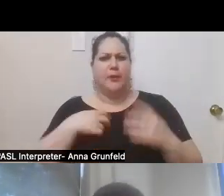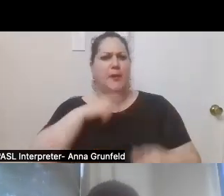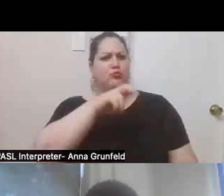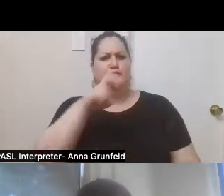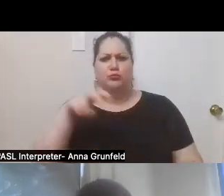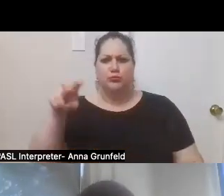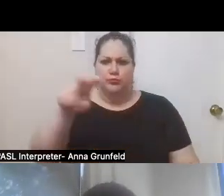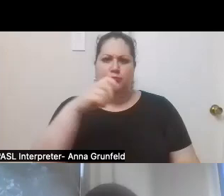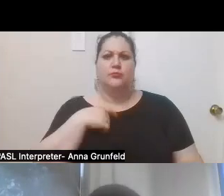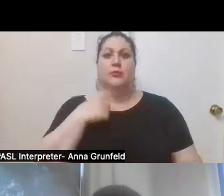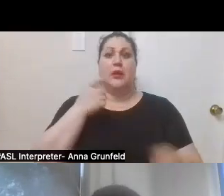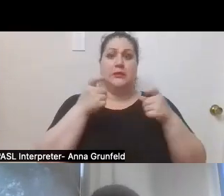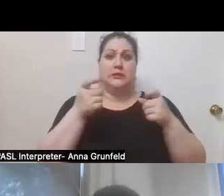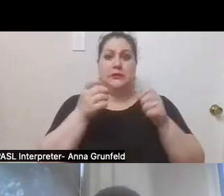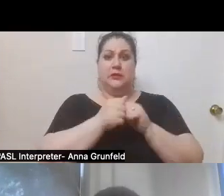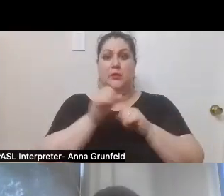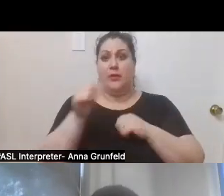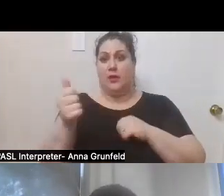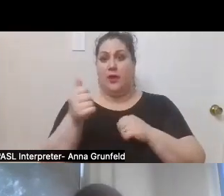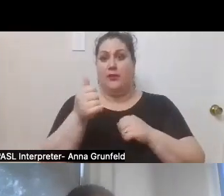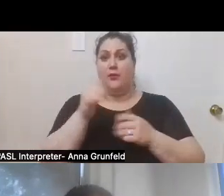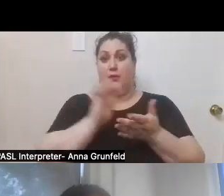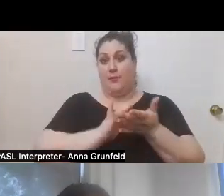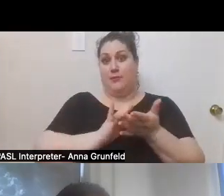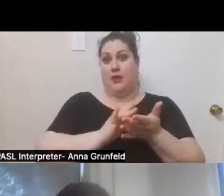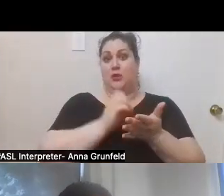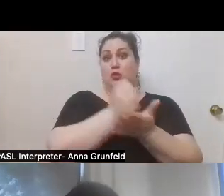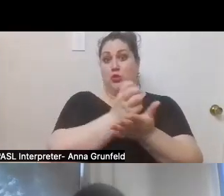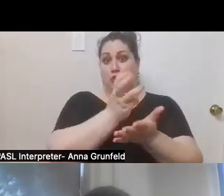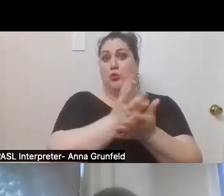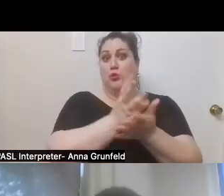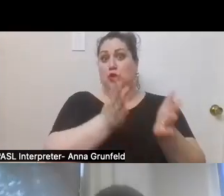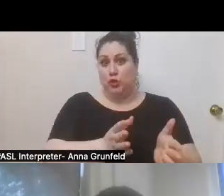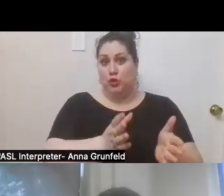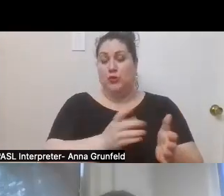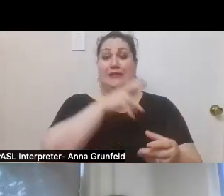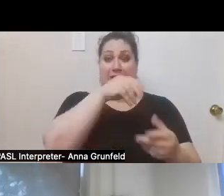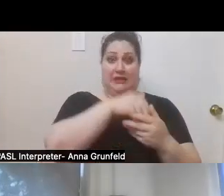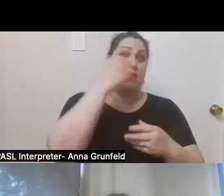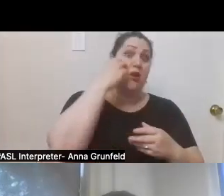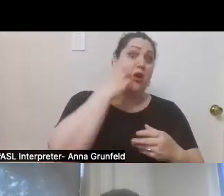social workers in the hospital as well as the outside the hospital.